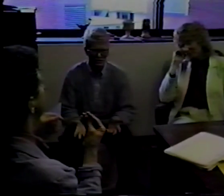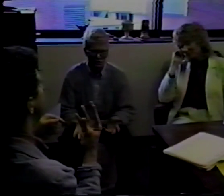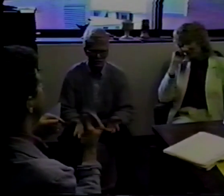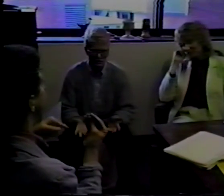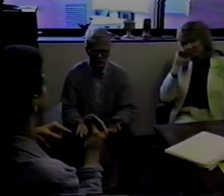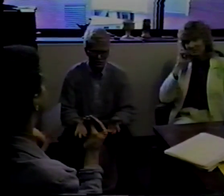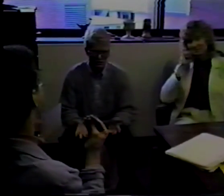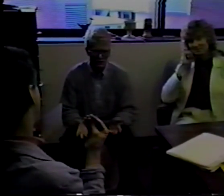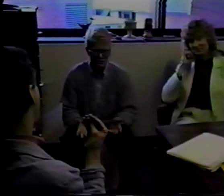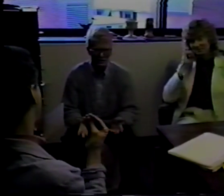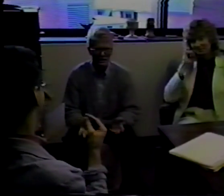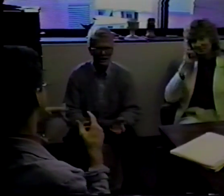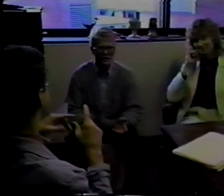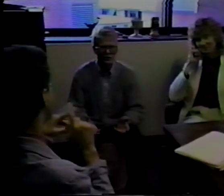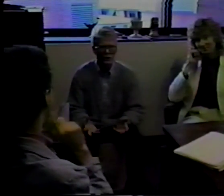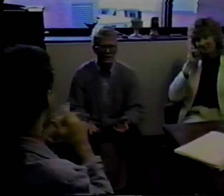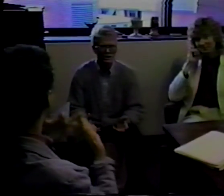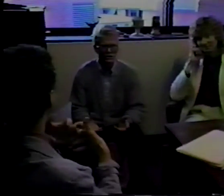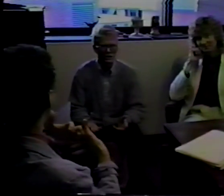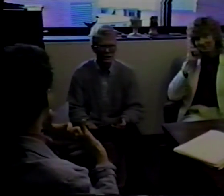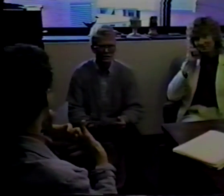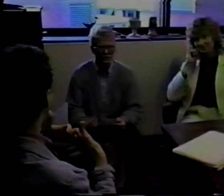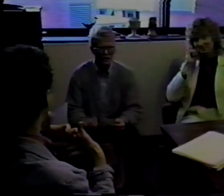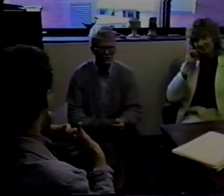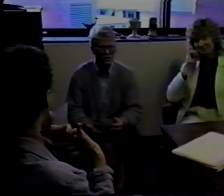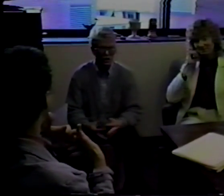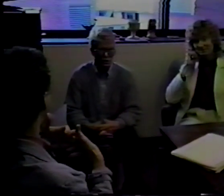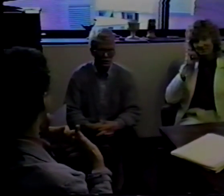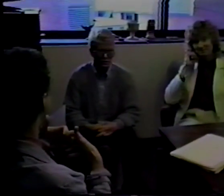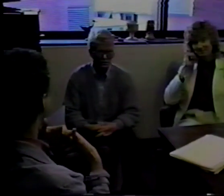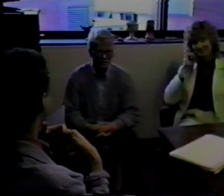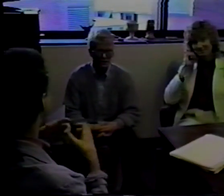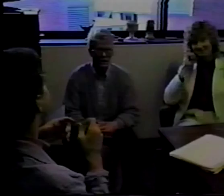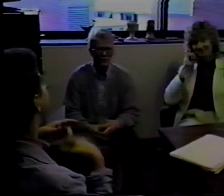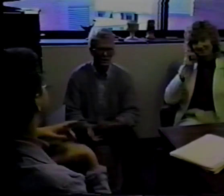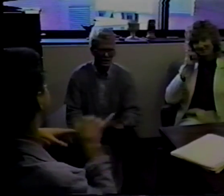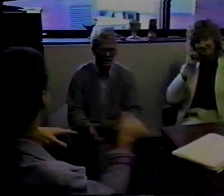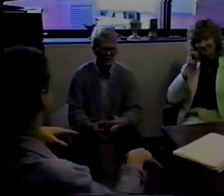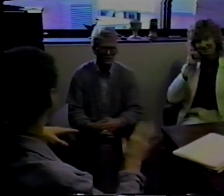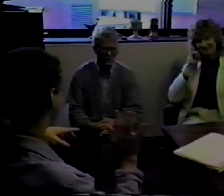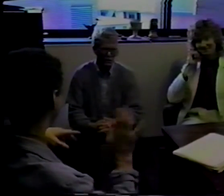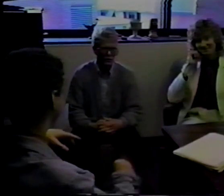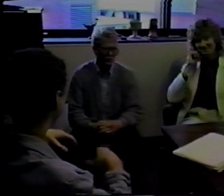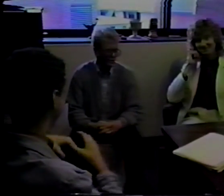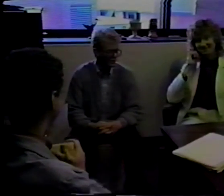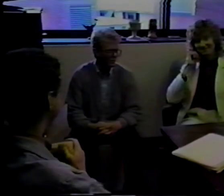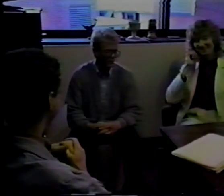so you think that's maybe the voice portion of it. and then you wait until the light flashes slowly and that